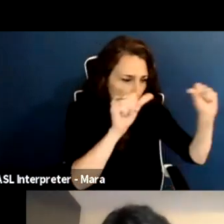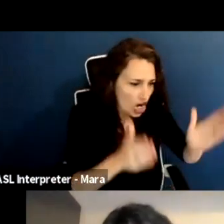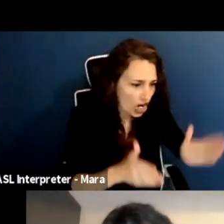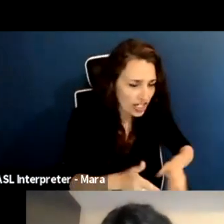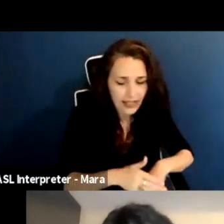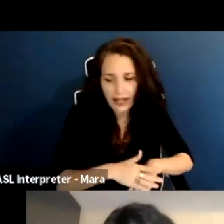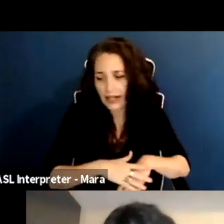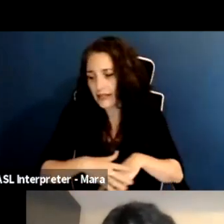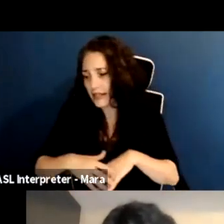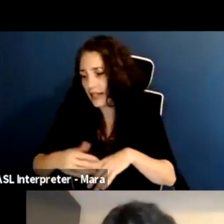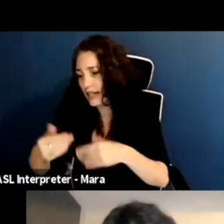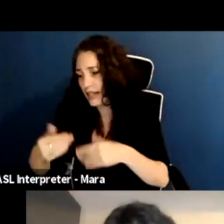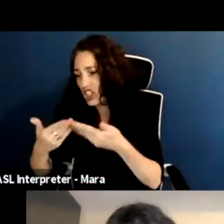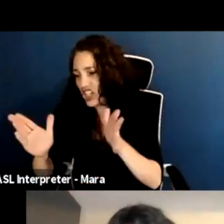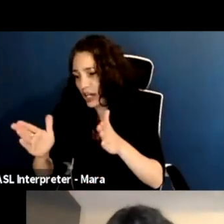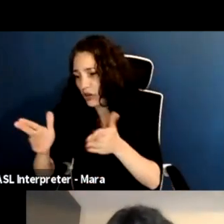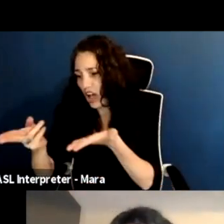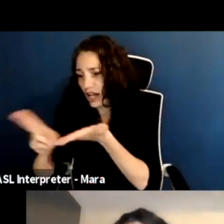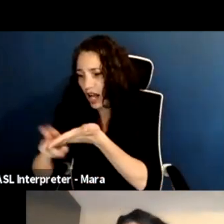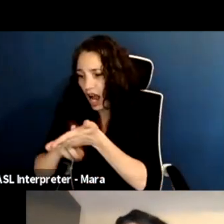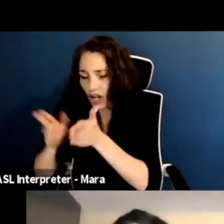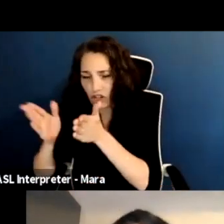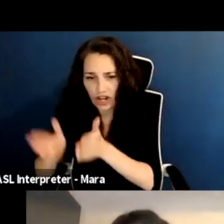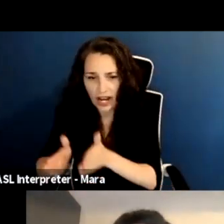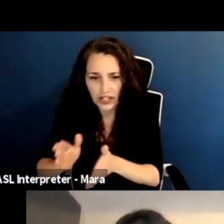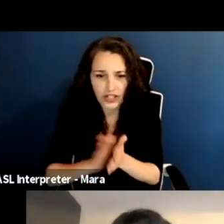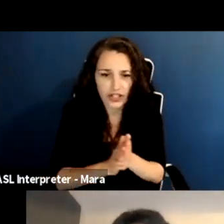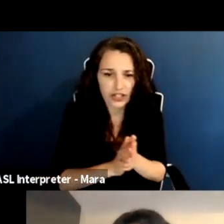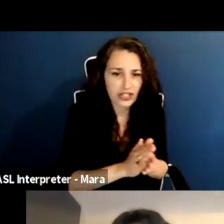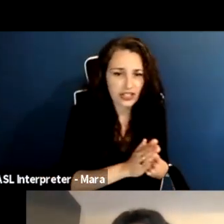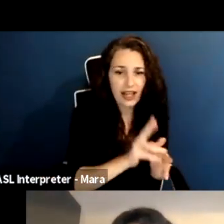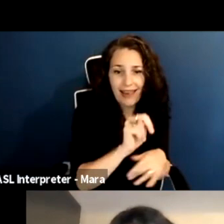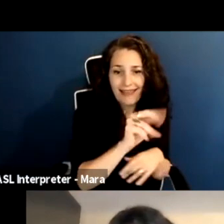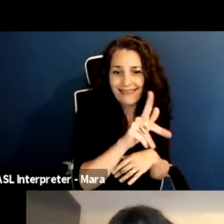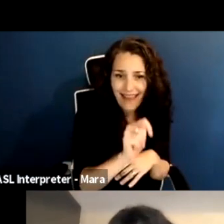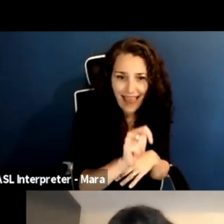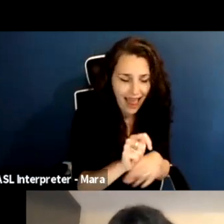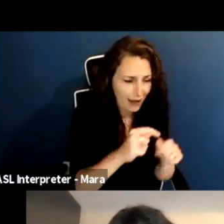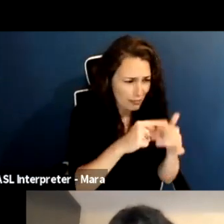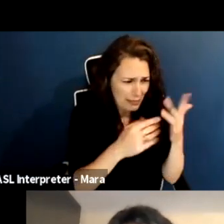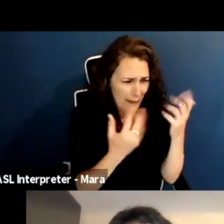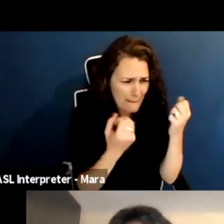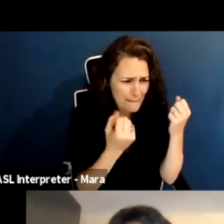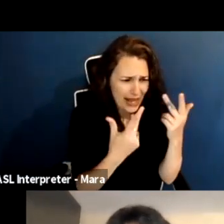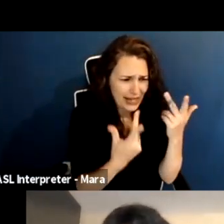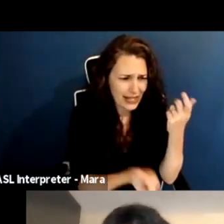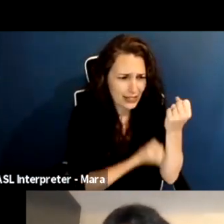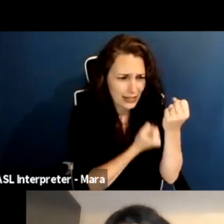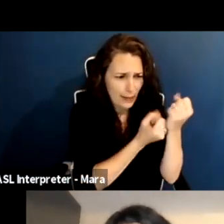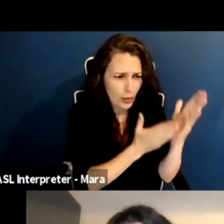and National Geographic and Gal Gadot. Like we had no idea that we would be here now.